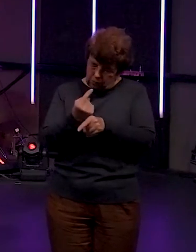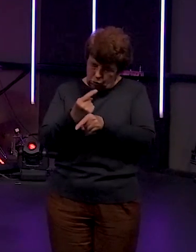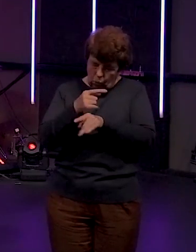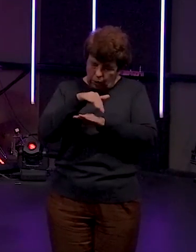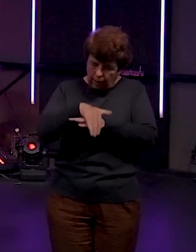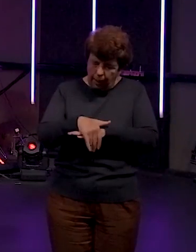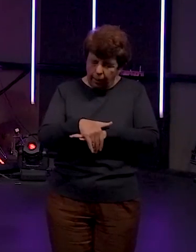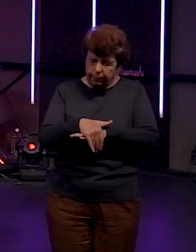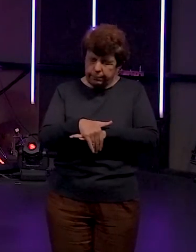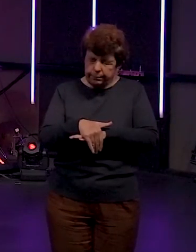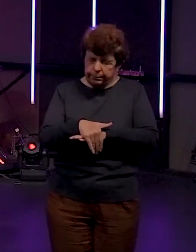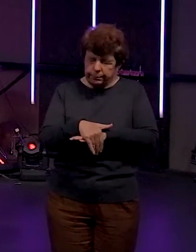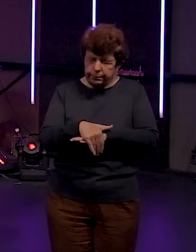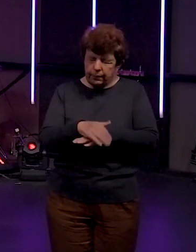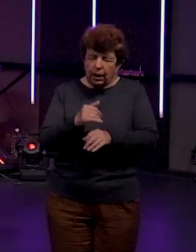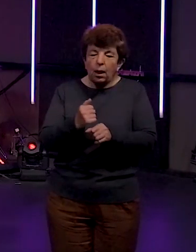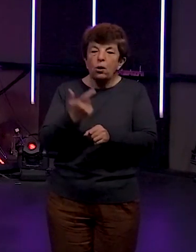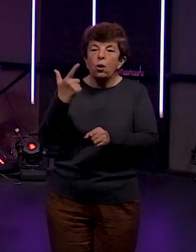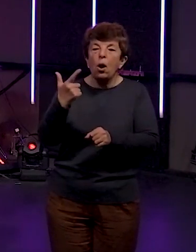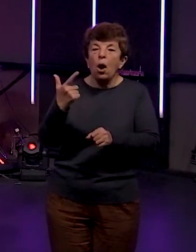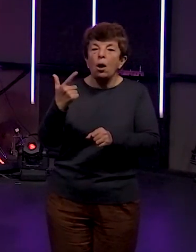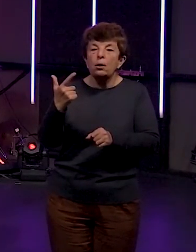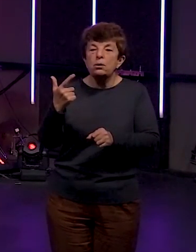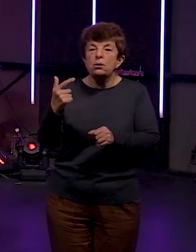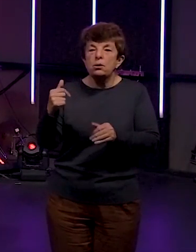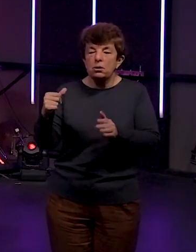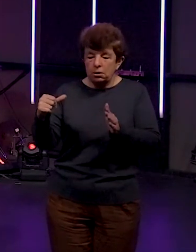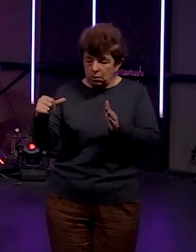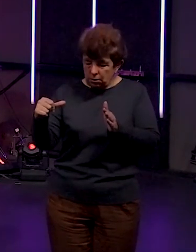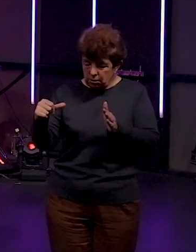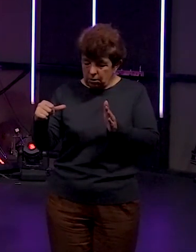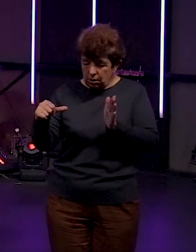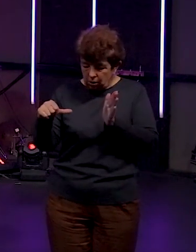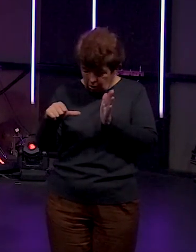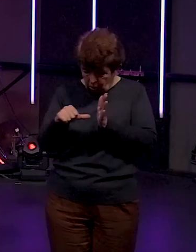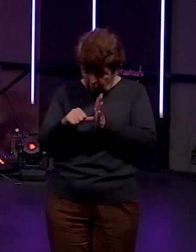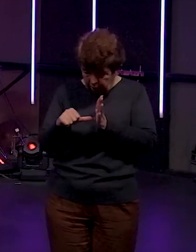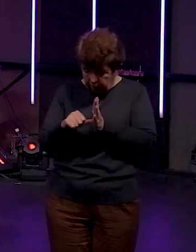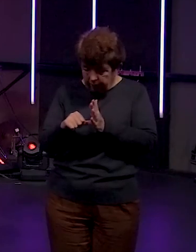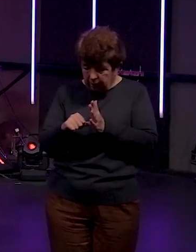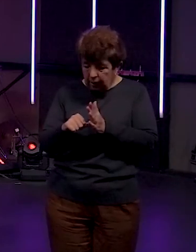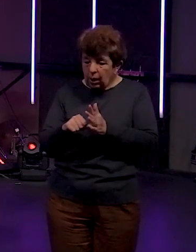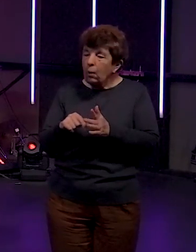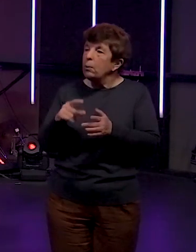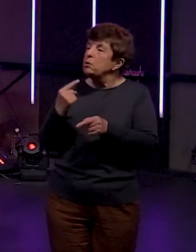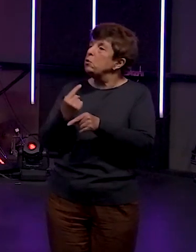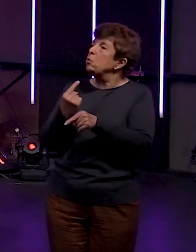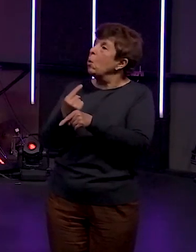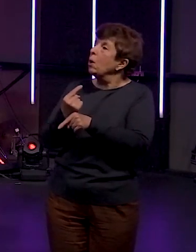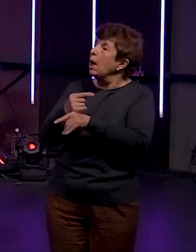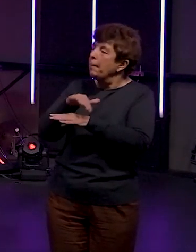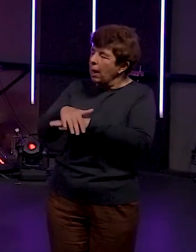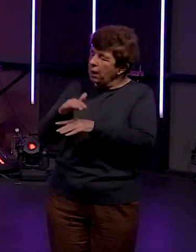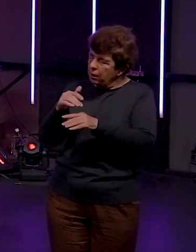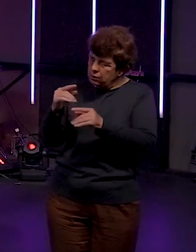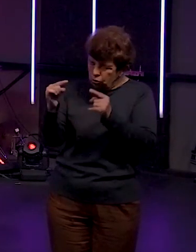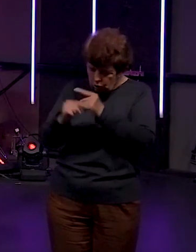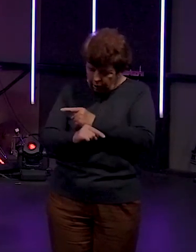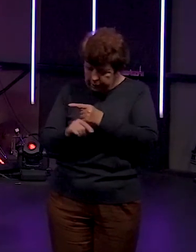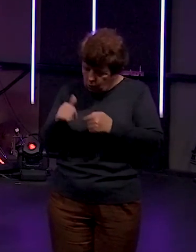about God's economy we are talking about how change is constantly going on both